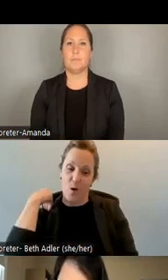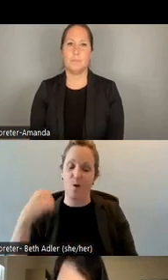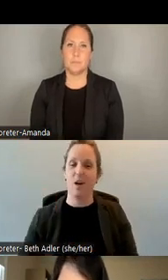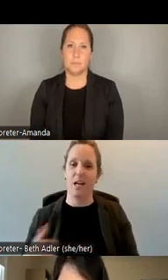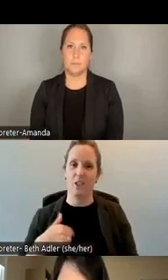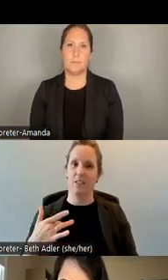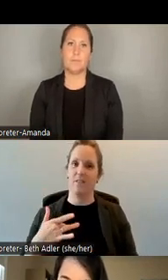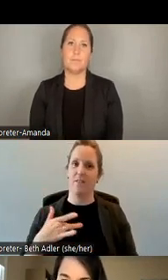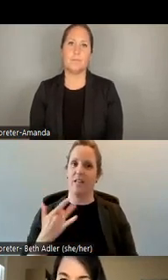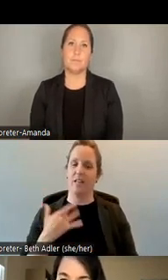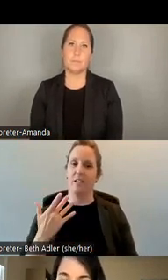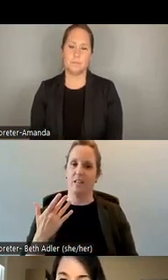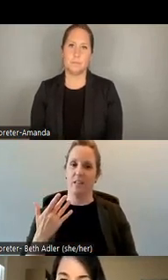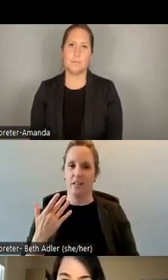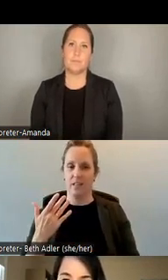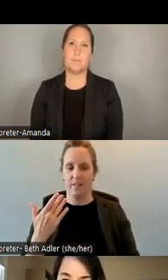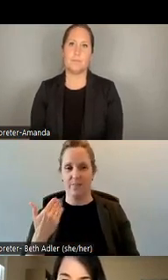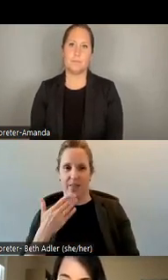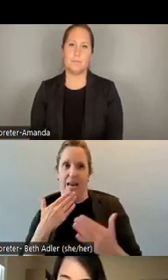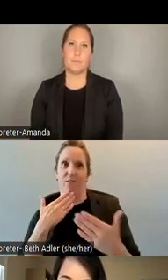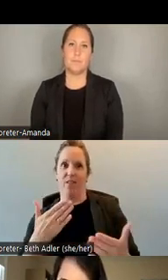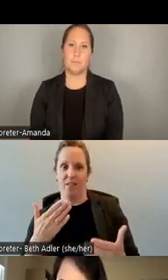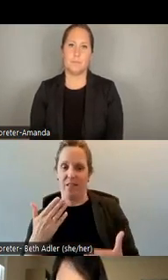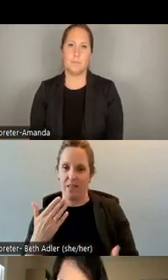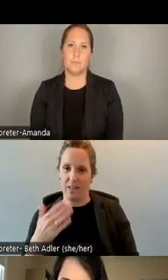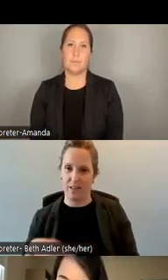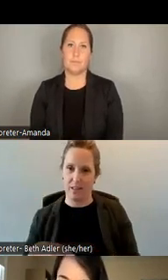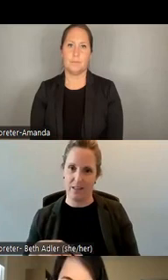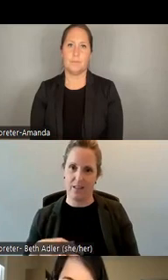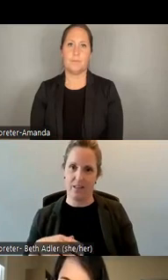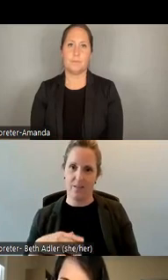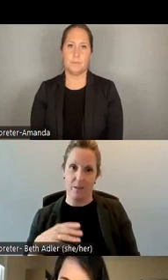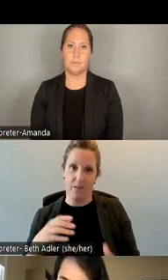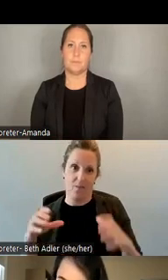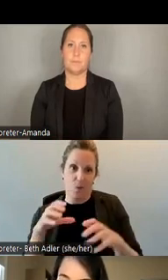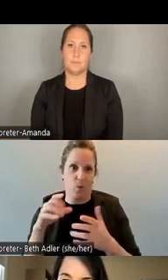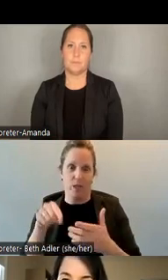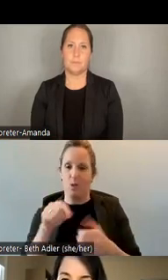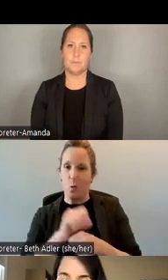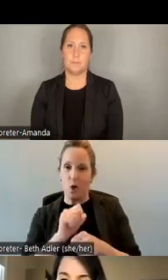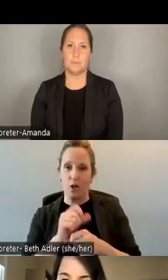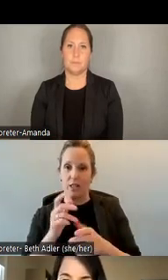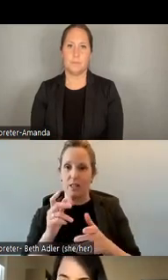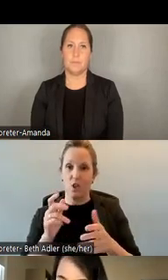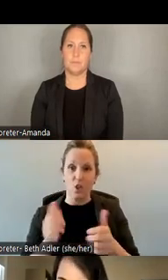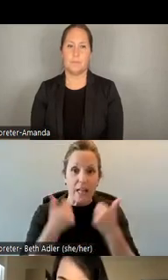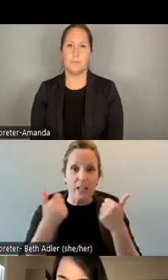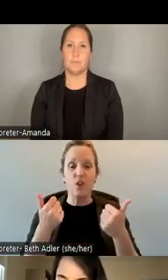feel so thankful to be able to do work that's challenging but also couldn't imagine anything